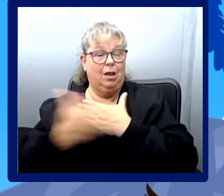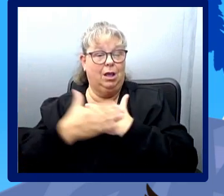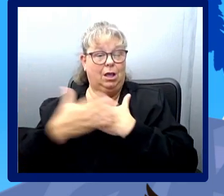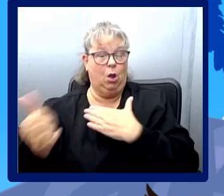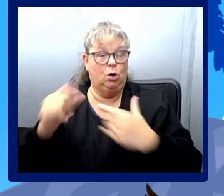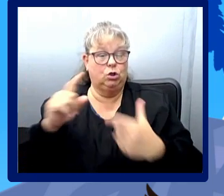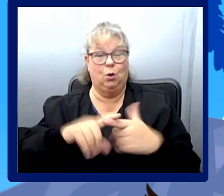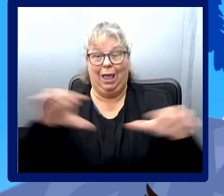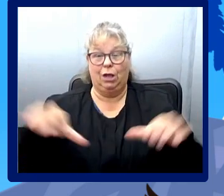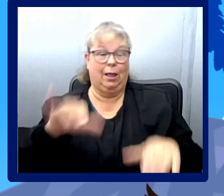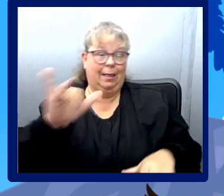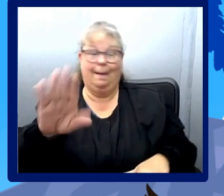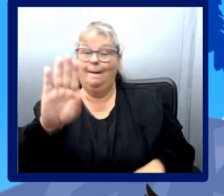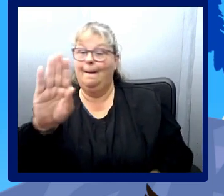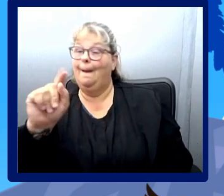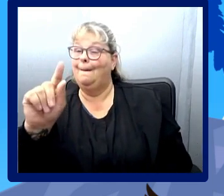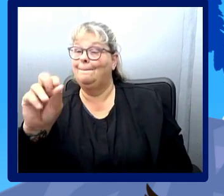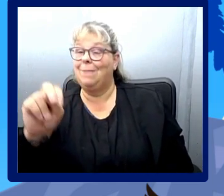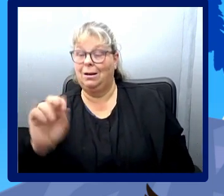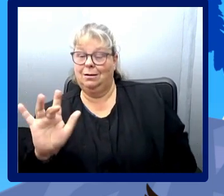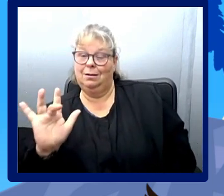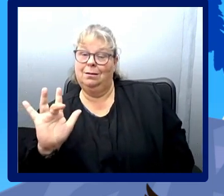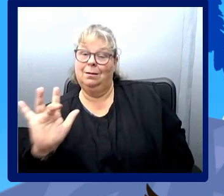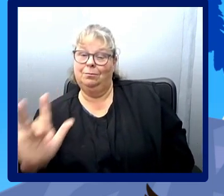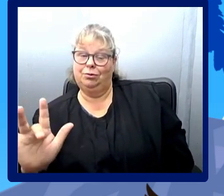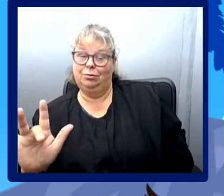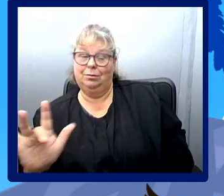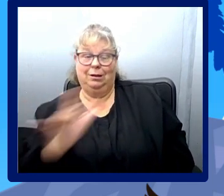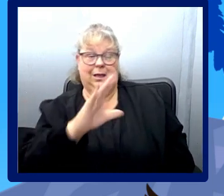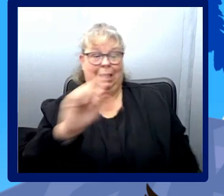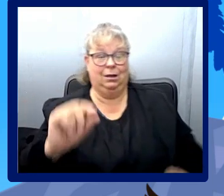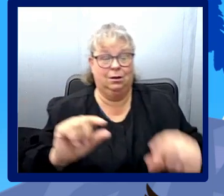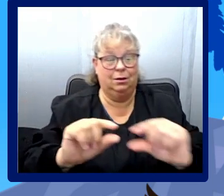so that we could order the slides, put the slides right in order.